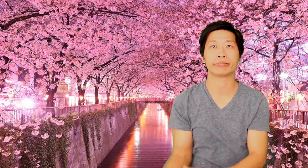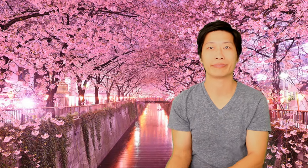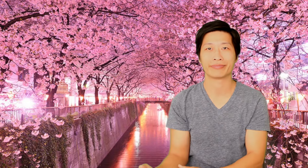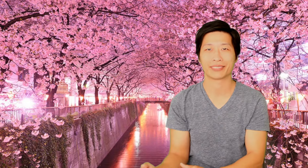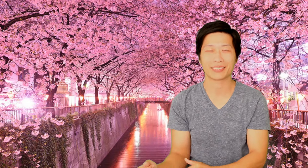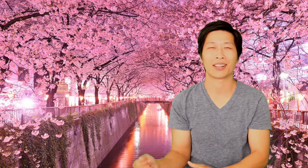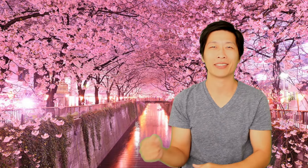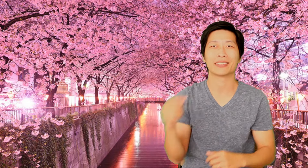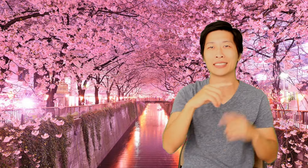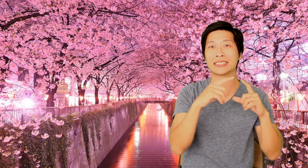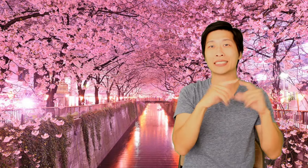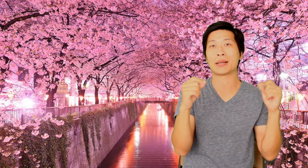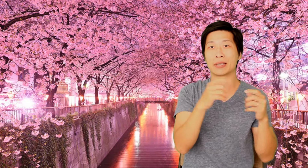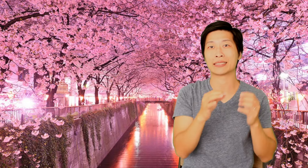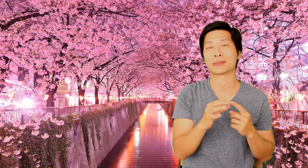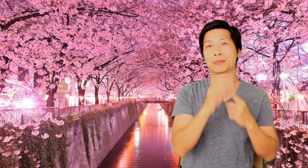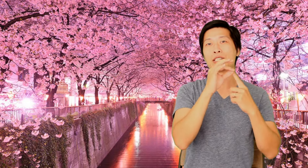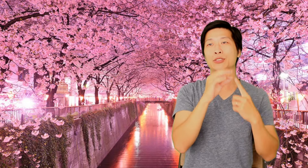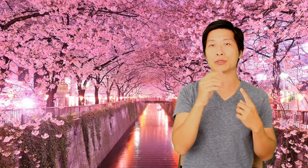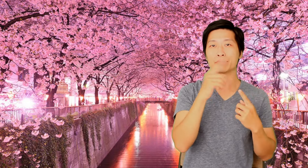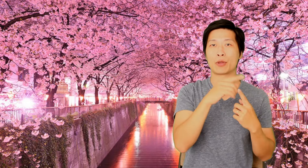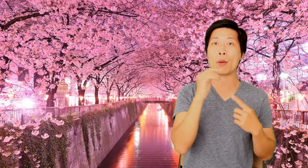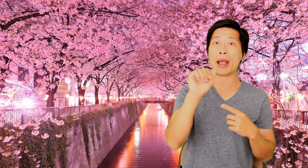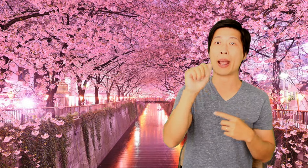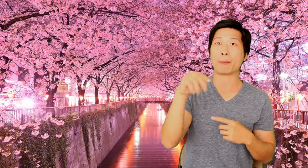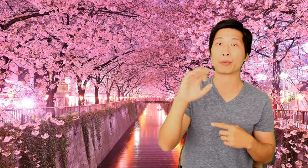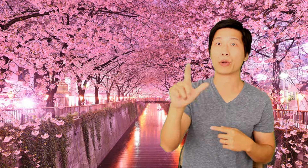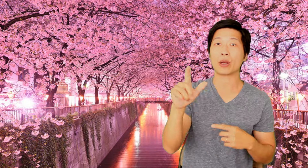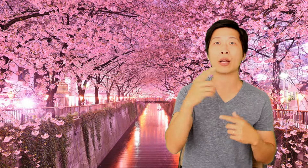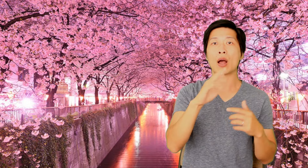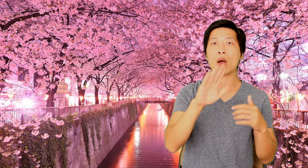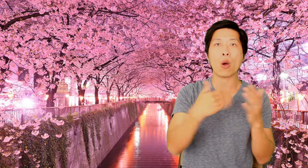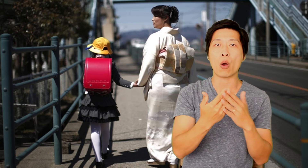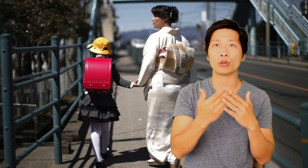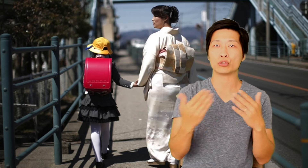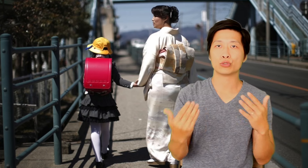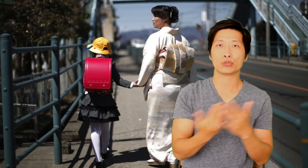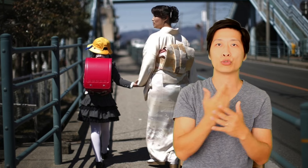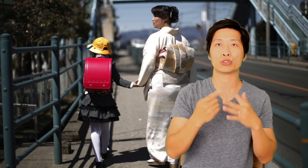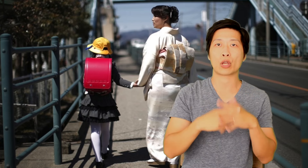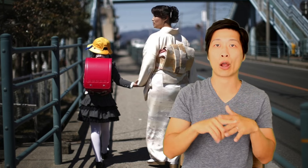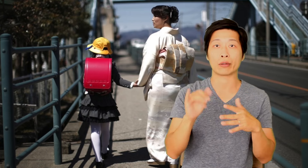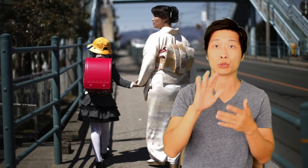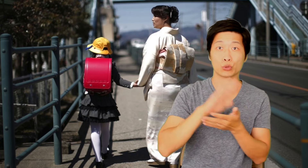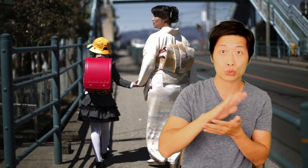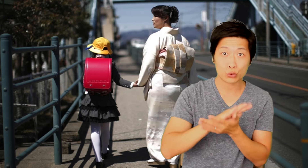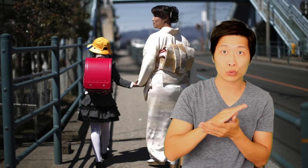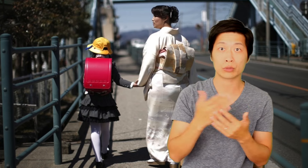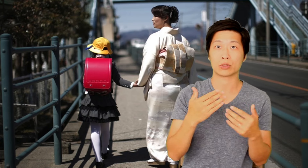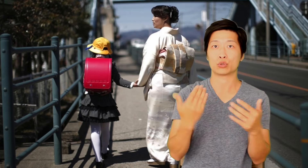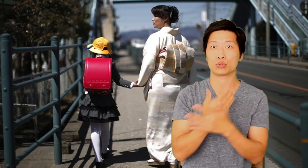it's very special for Japan especially in April April is the in an important